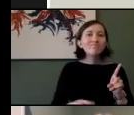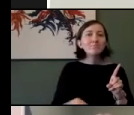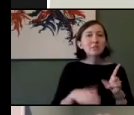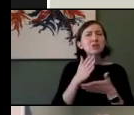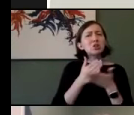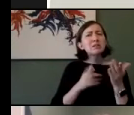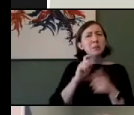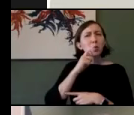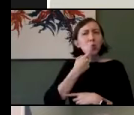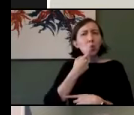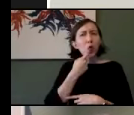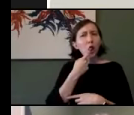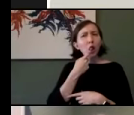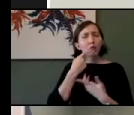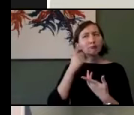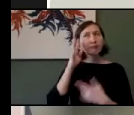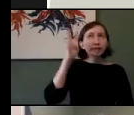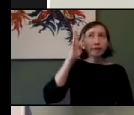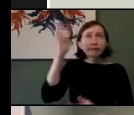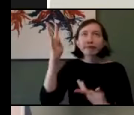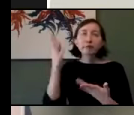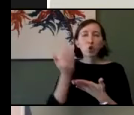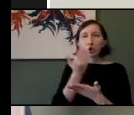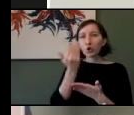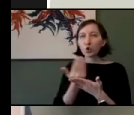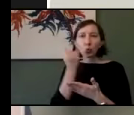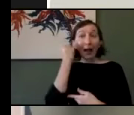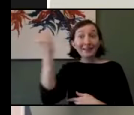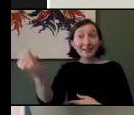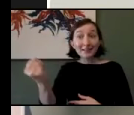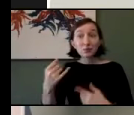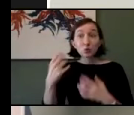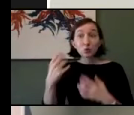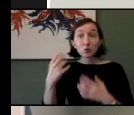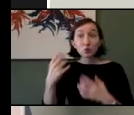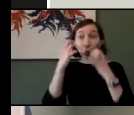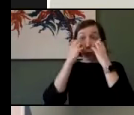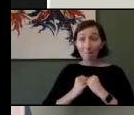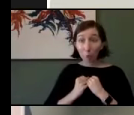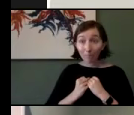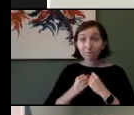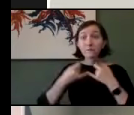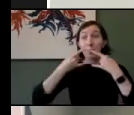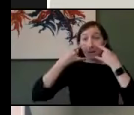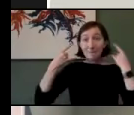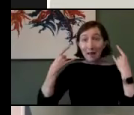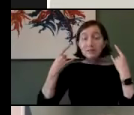that some folks have come up with specifically just to remove the mask and put the mask on kind of like reachers